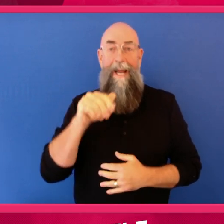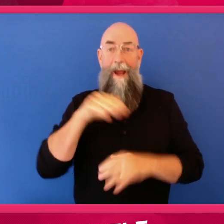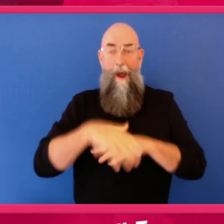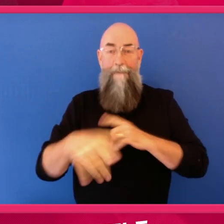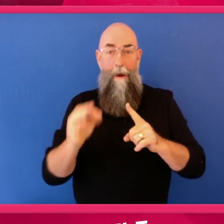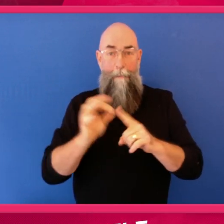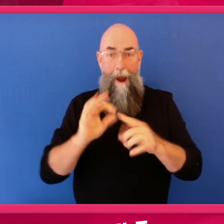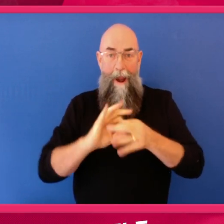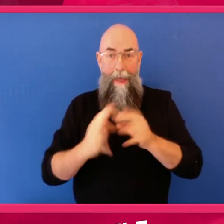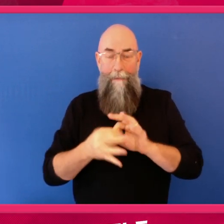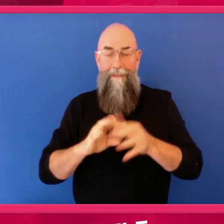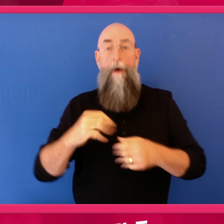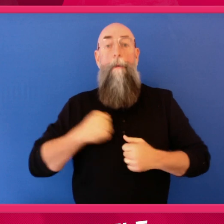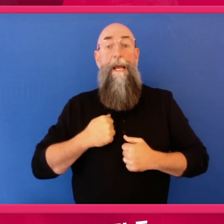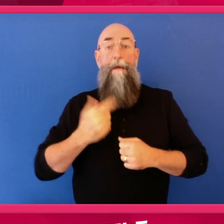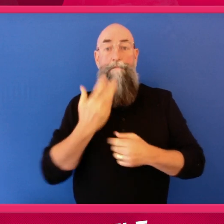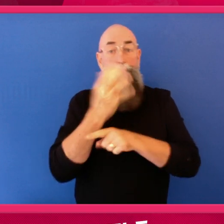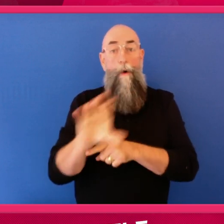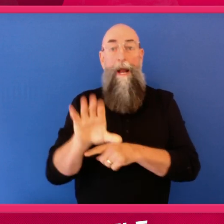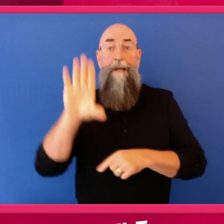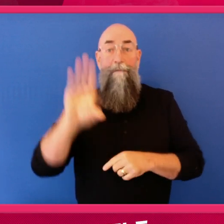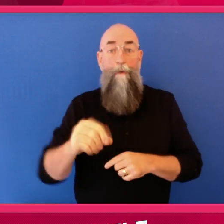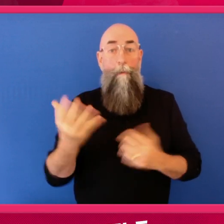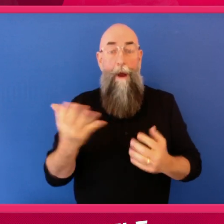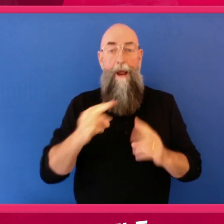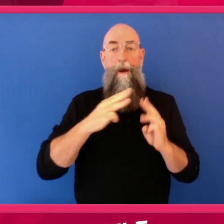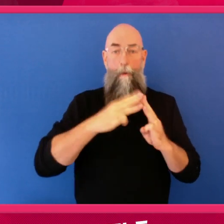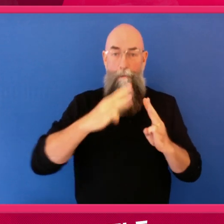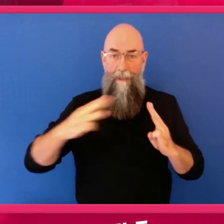from Wurundjeri country. Welcome to another episode of You Little Ripper. And just quickly,